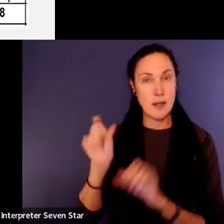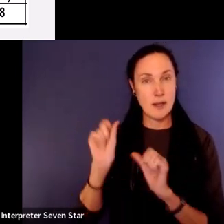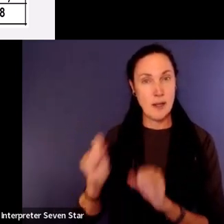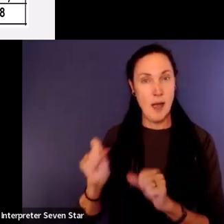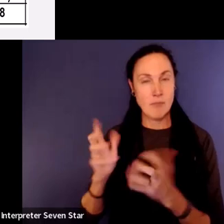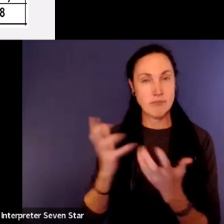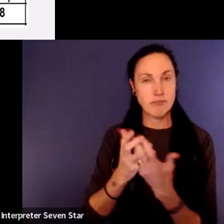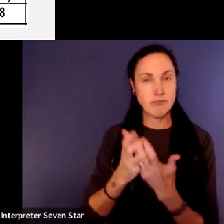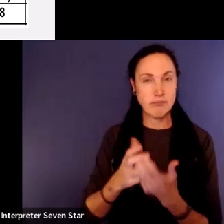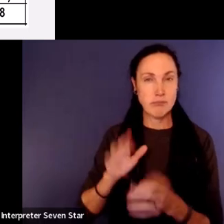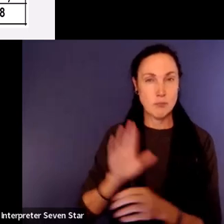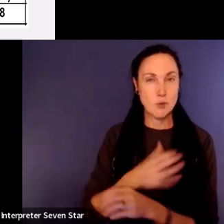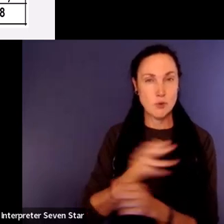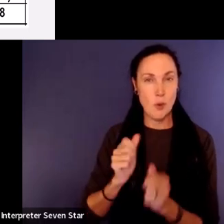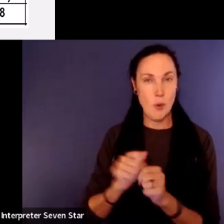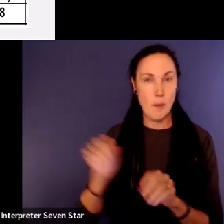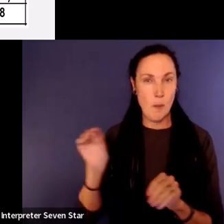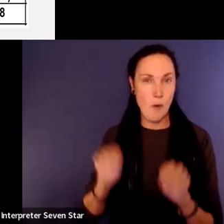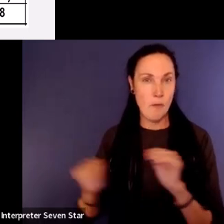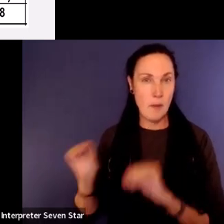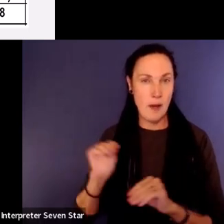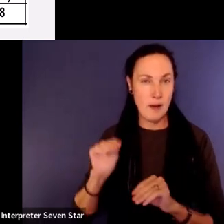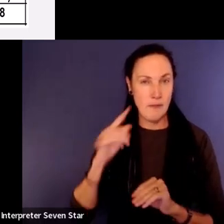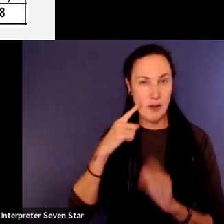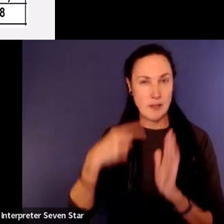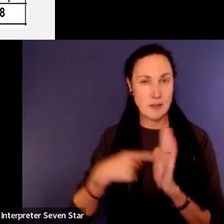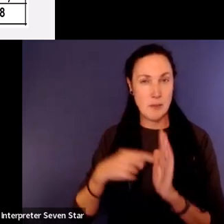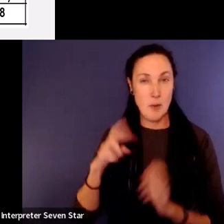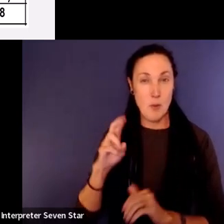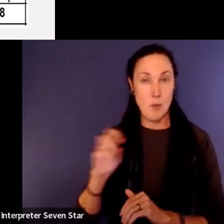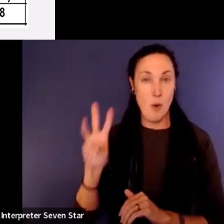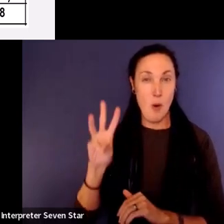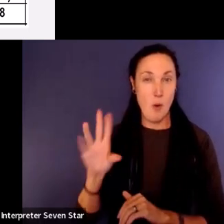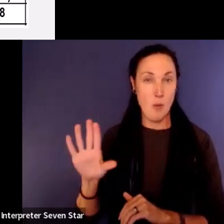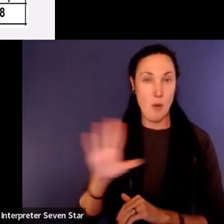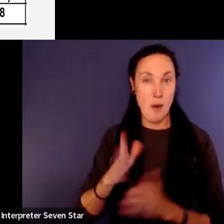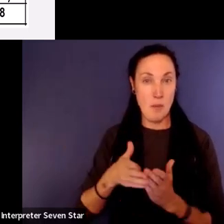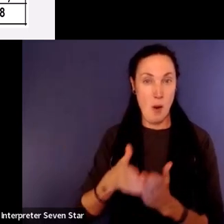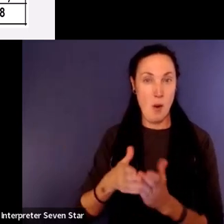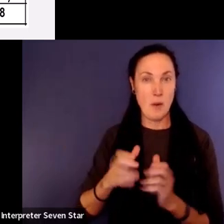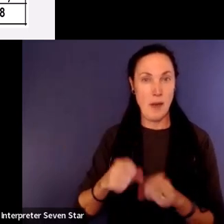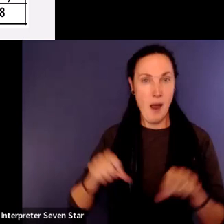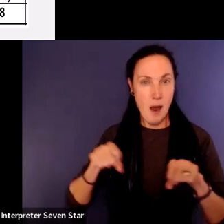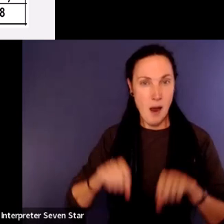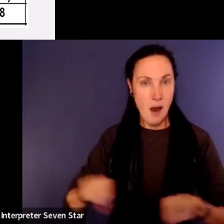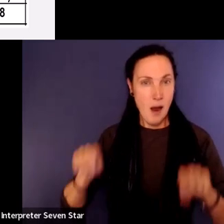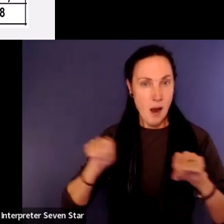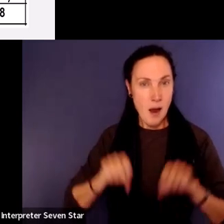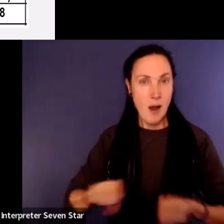allowed him to touch something, move something, and engage more effectively in the activity.